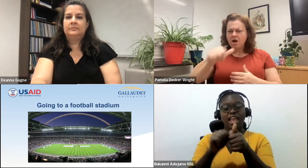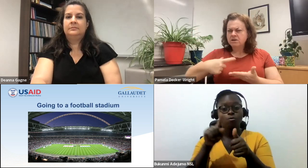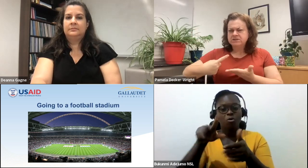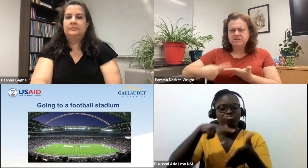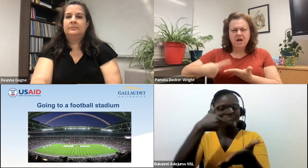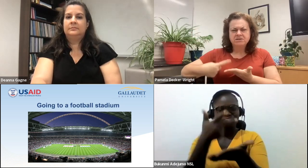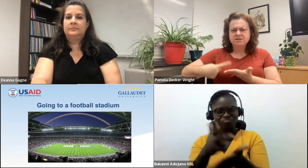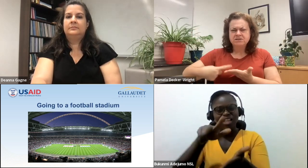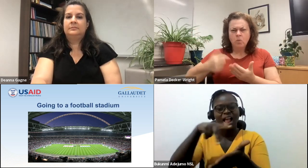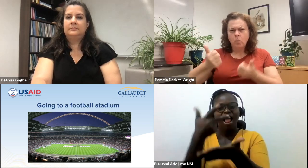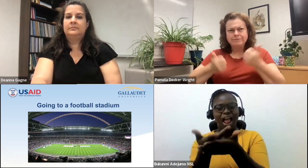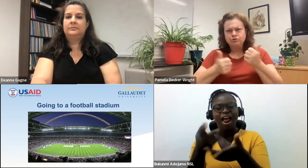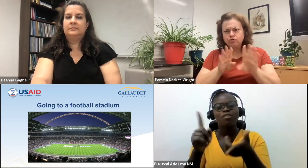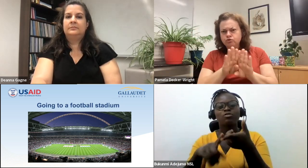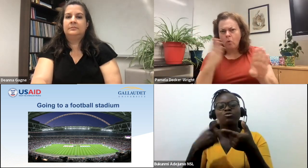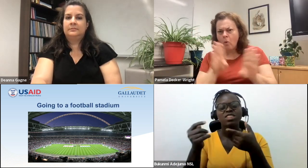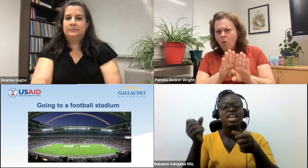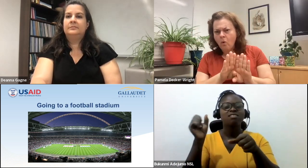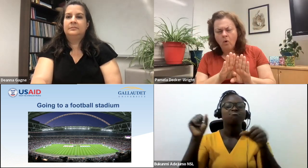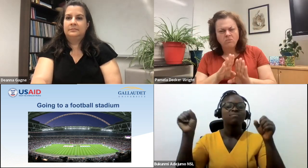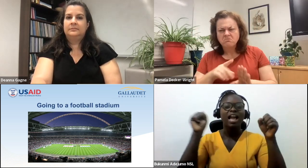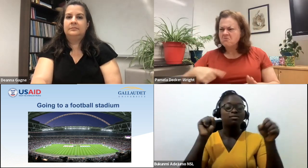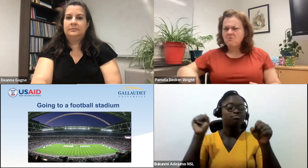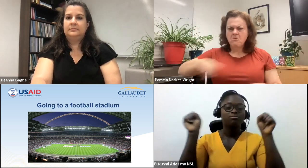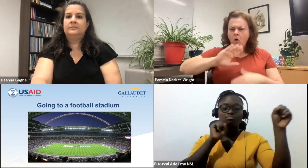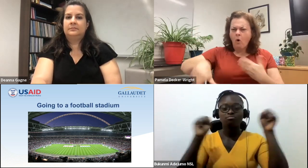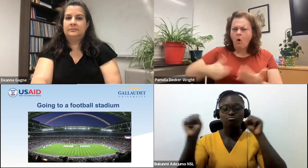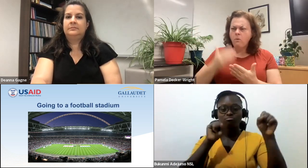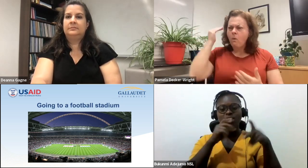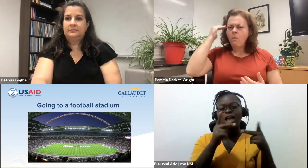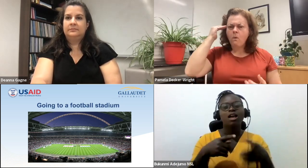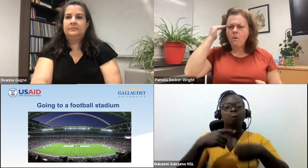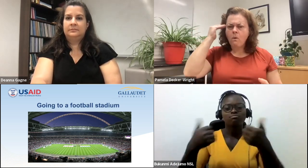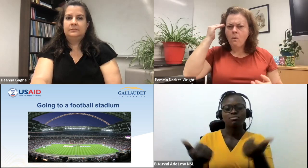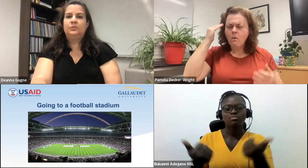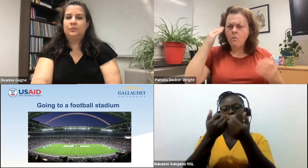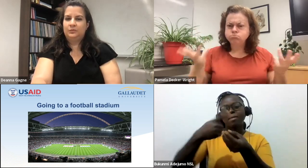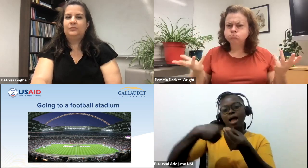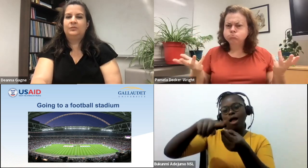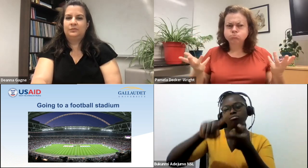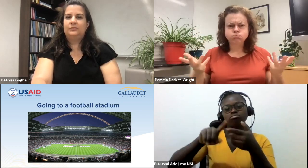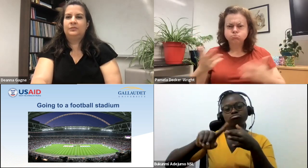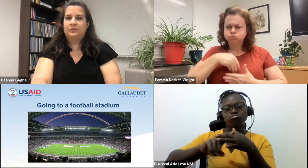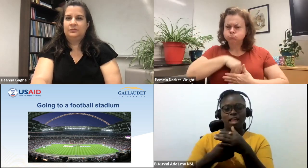No one's discussing. How are we going to get into the stadium. No one has to discuss. Which door do we get in to access it?